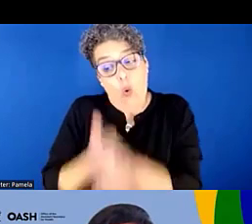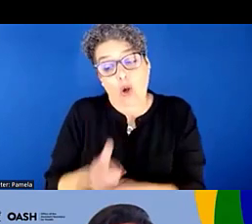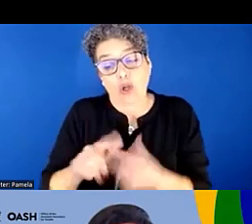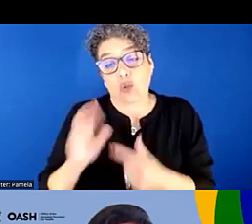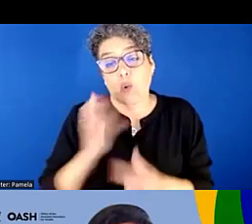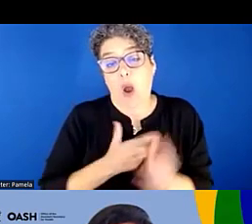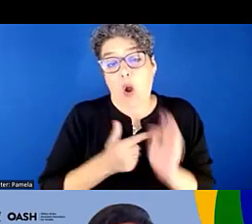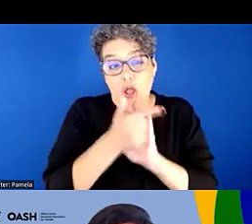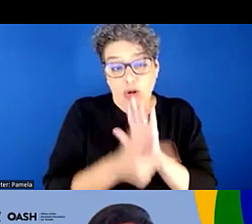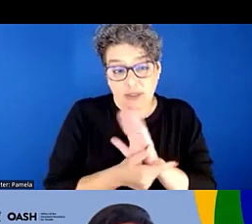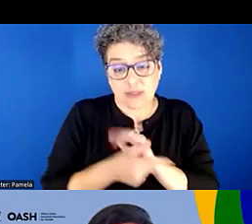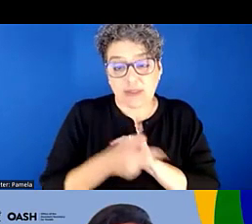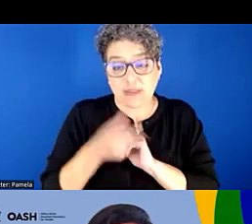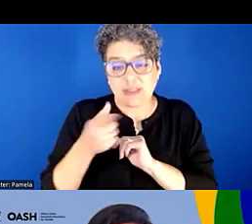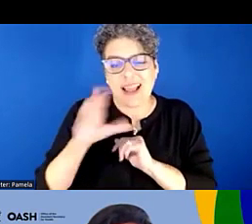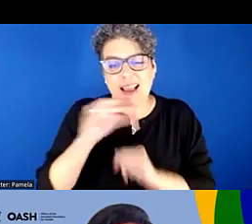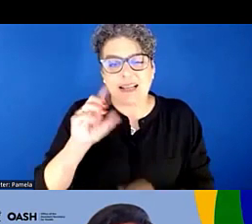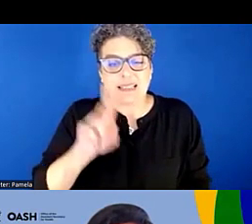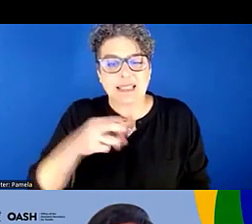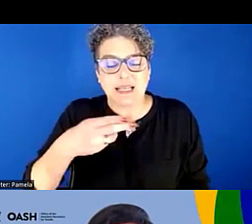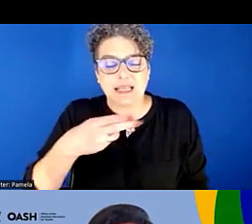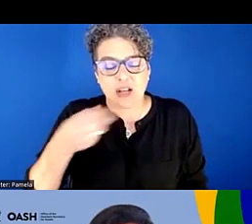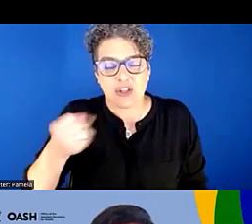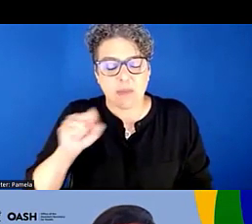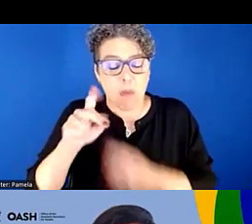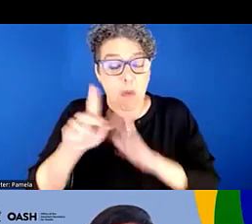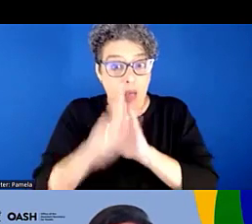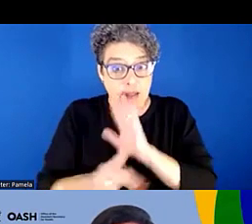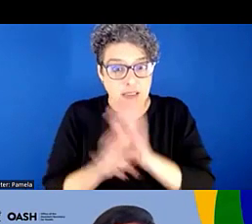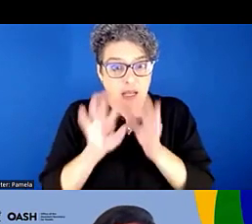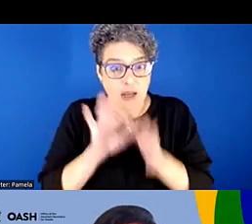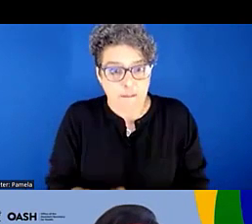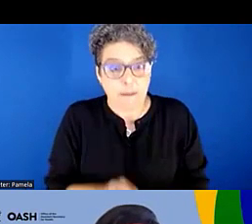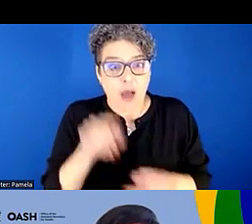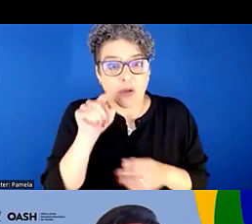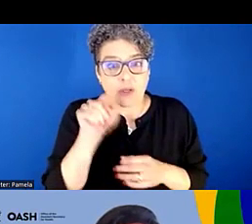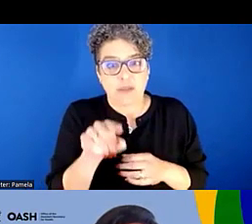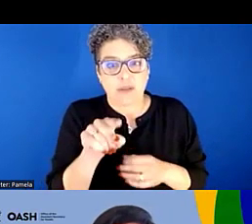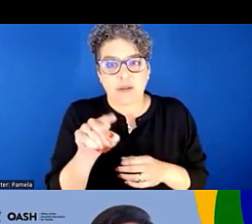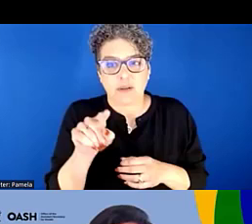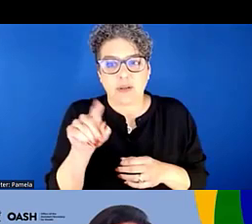PHS Policy on Research Misconduct, as shown in my right side of the screen,